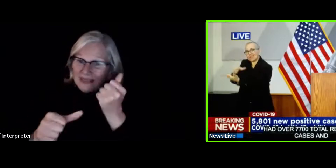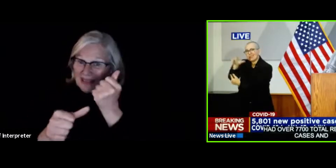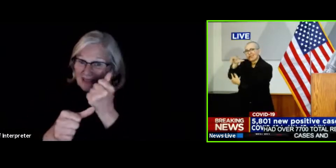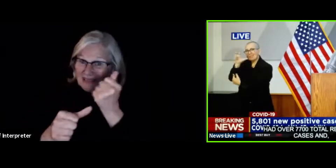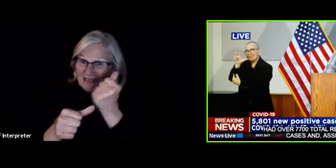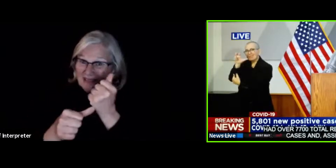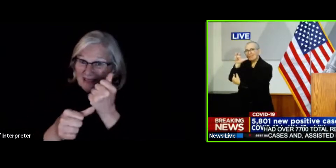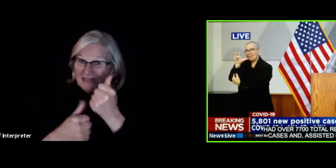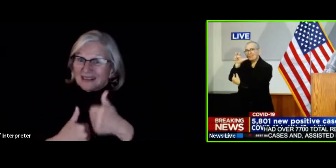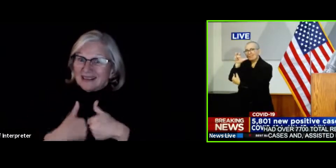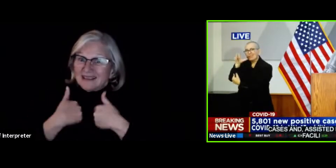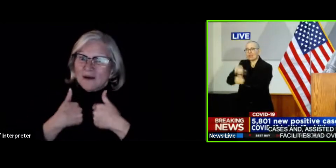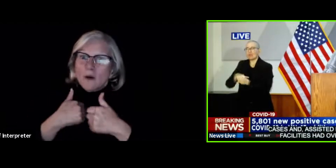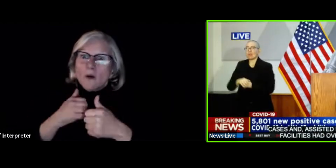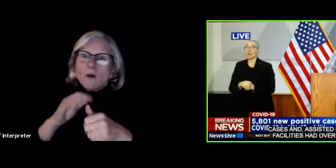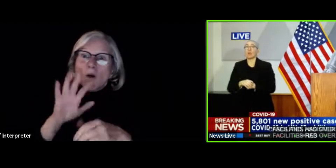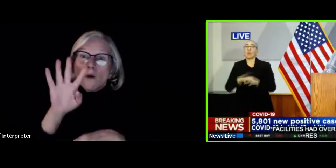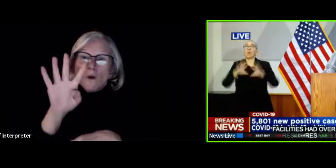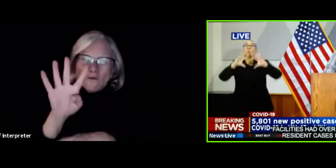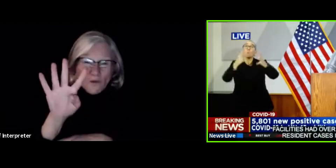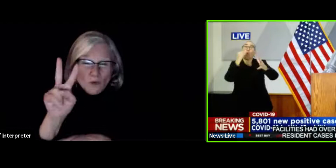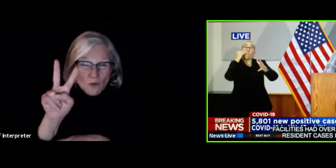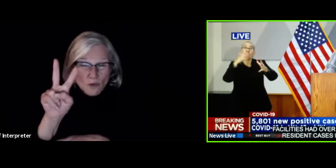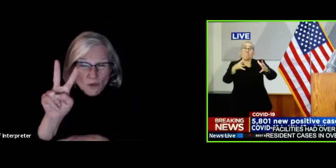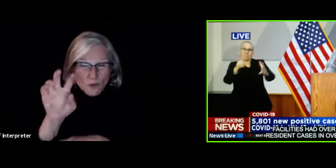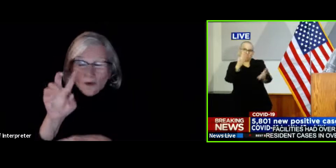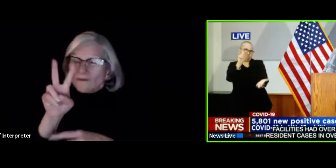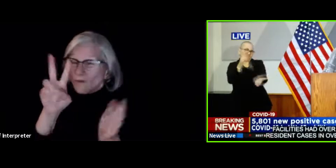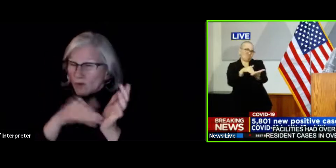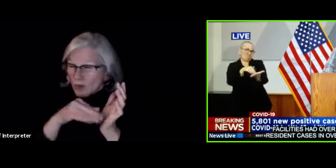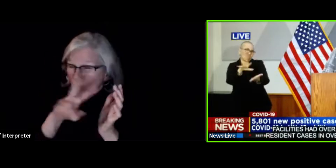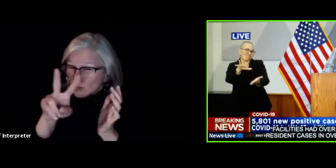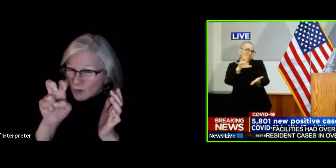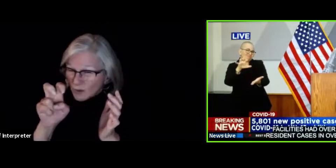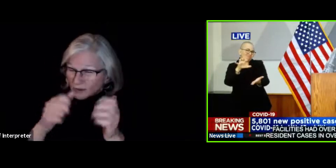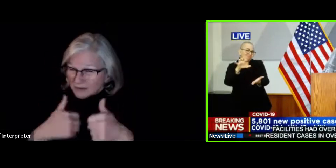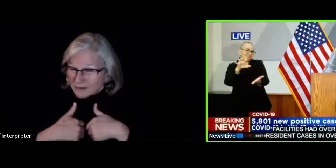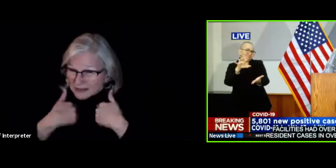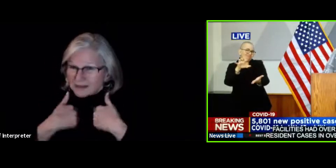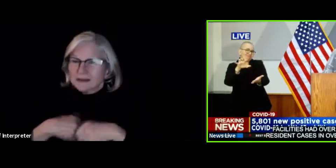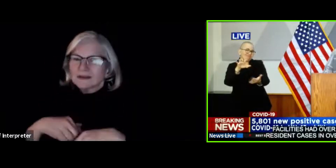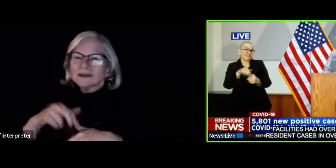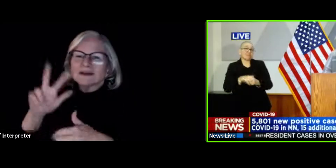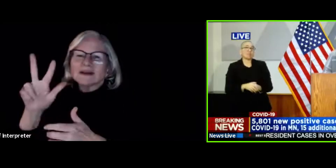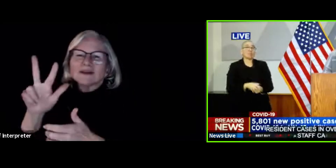GROUP HOMES HAD OVER 1500 RESIDENTS CASES AND 2300 STAFF CASES, SO ALL OF THOSE